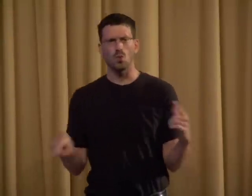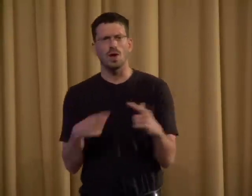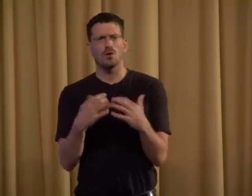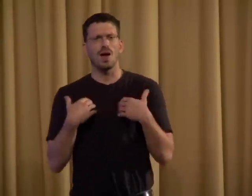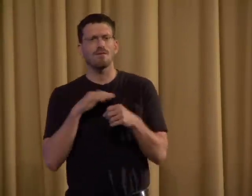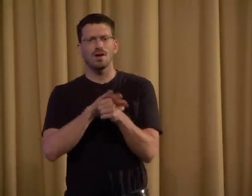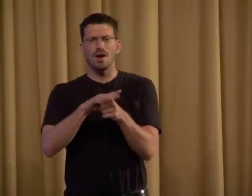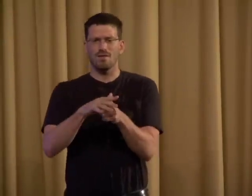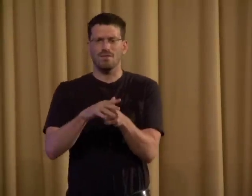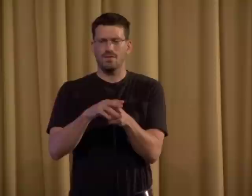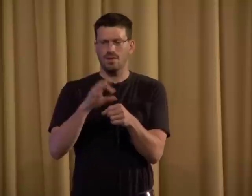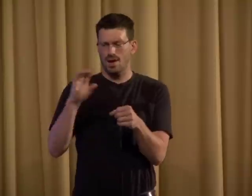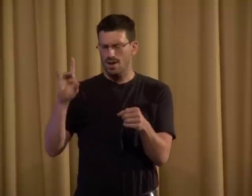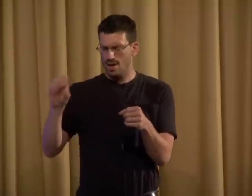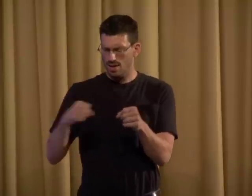And I remember thinking: when do you have enough? 98 years isn't enough?